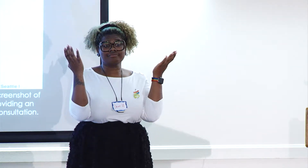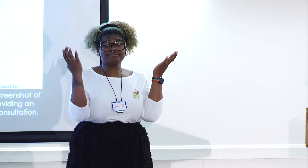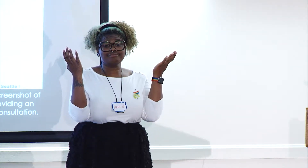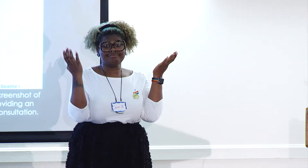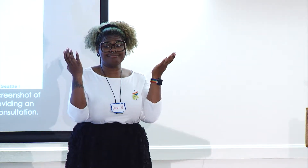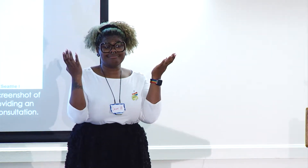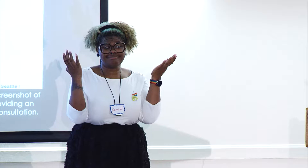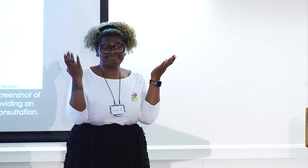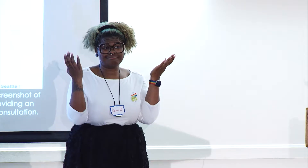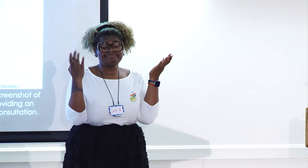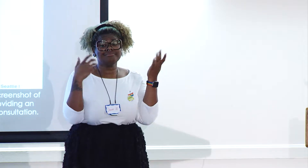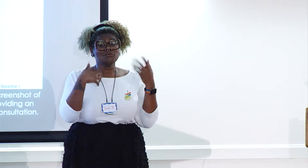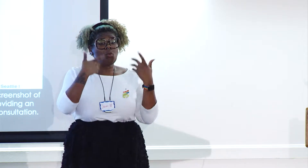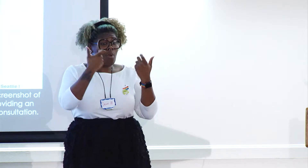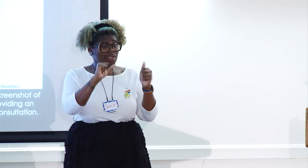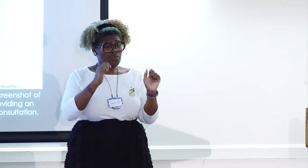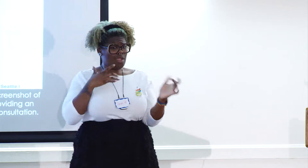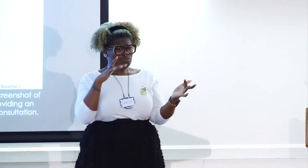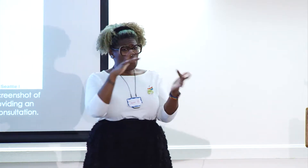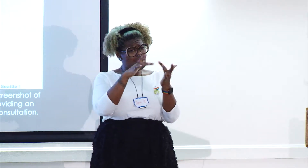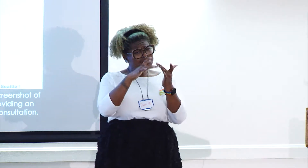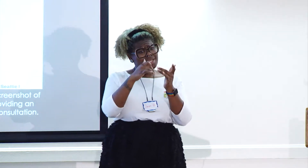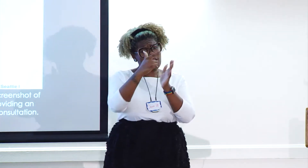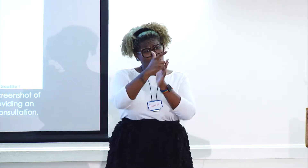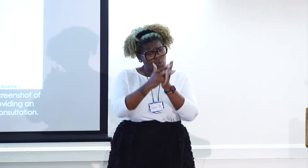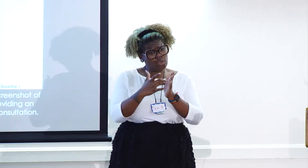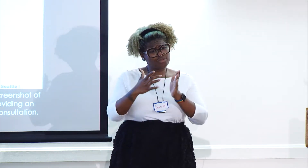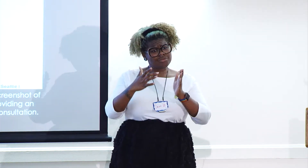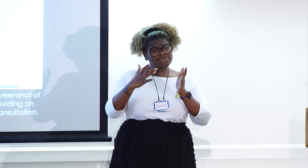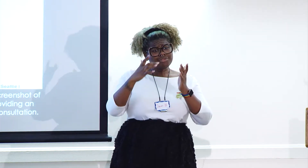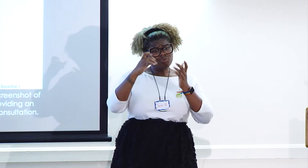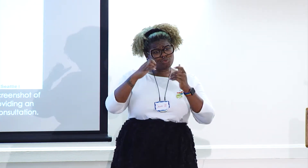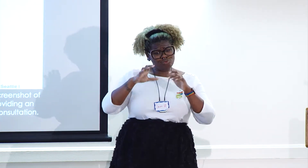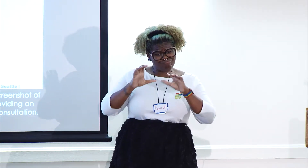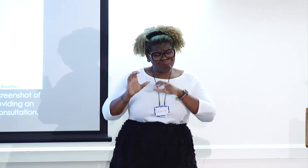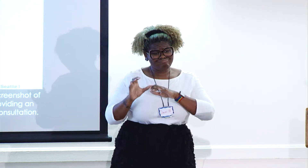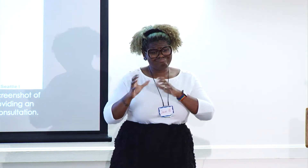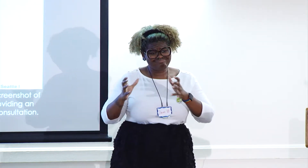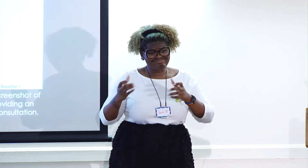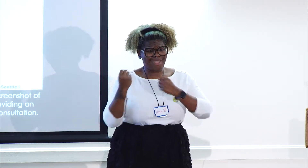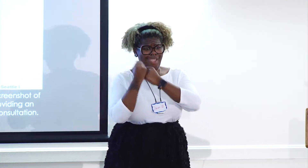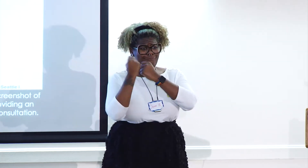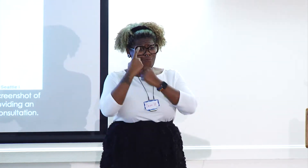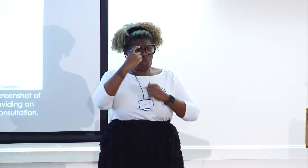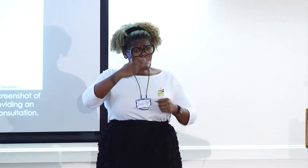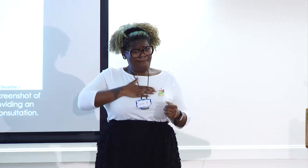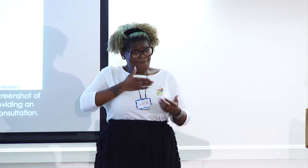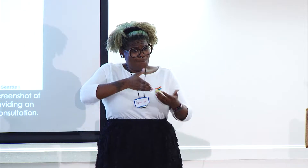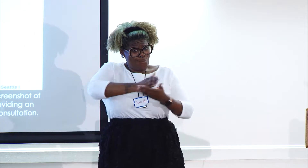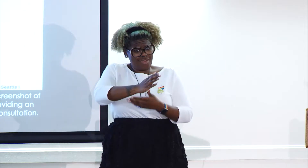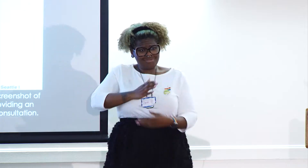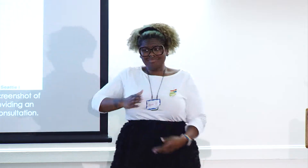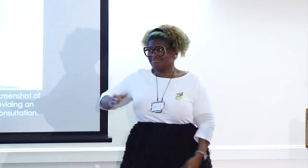What's going to happen? With no information. So because of that, I contacted a lawyer